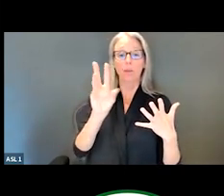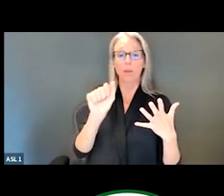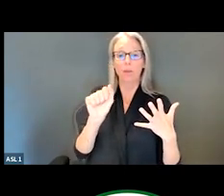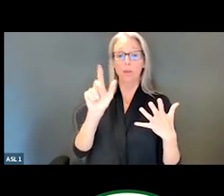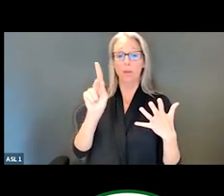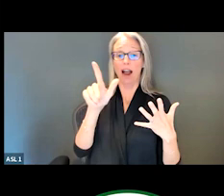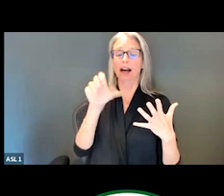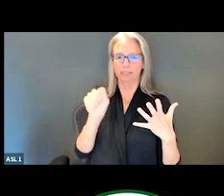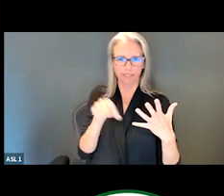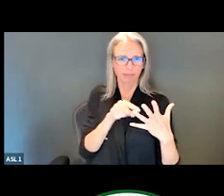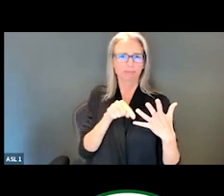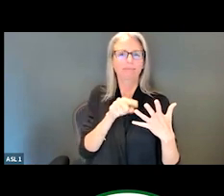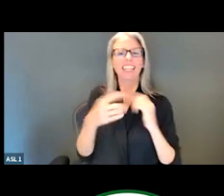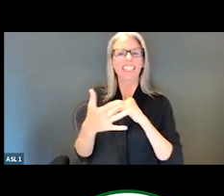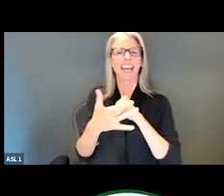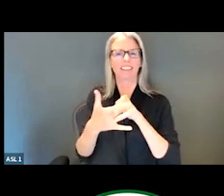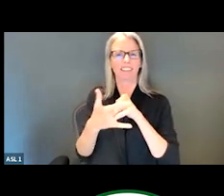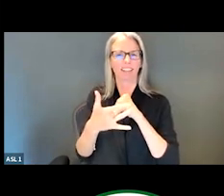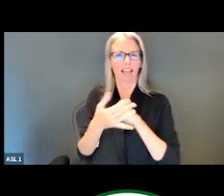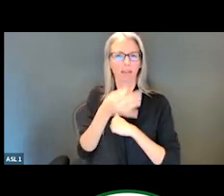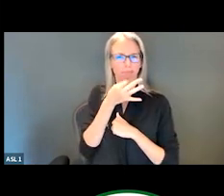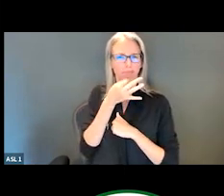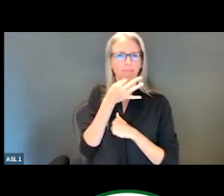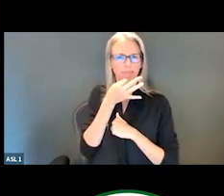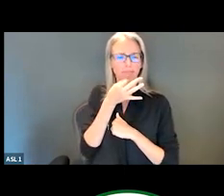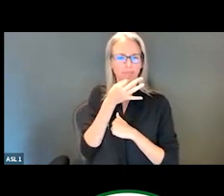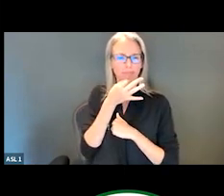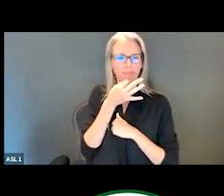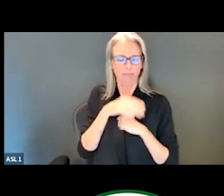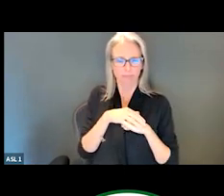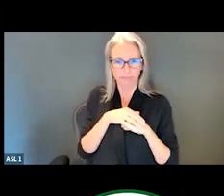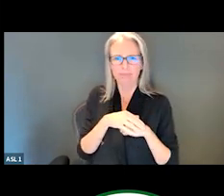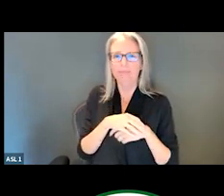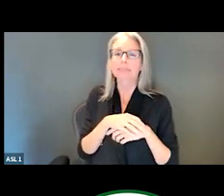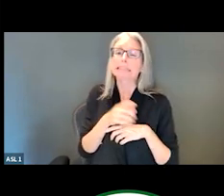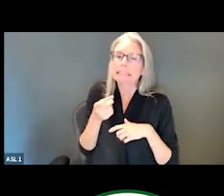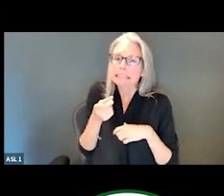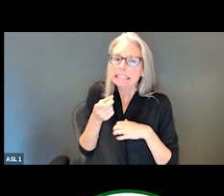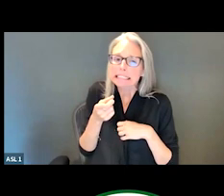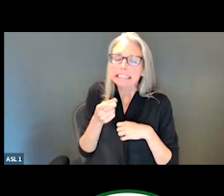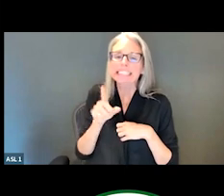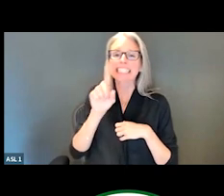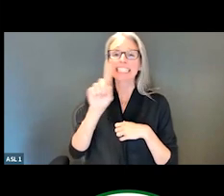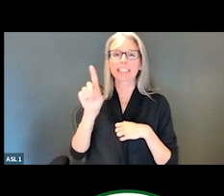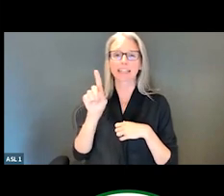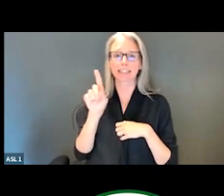a power outage today during Isabel's presentation and yet managed with just a small hiccup to keep us going.